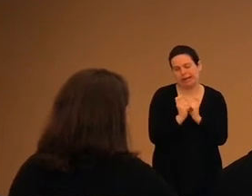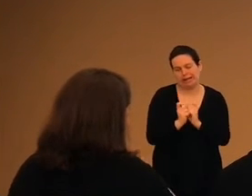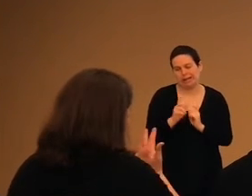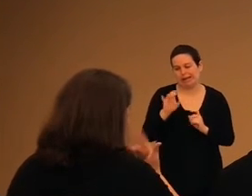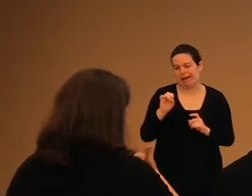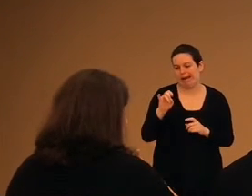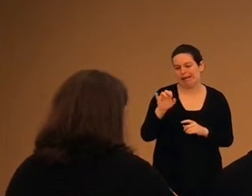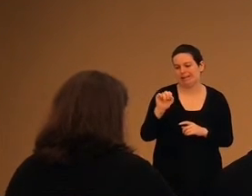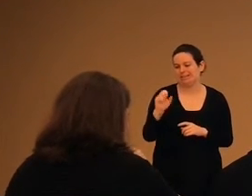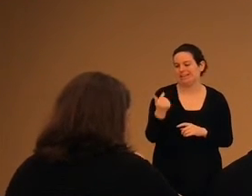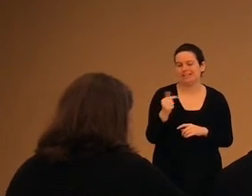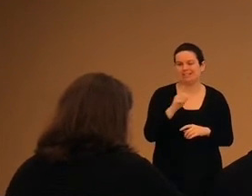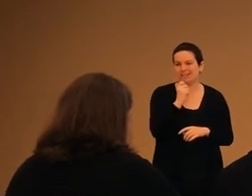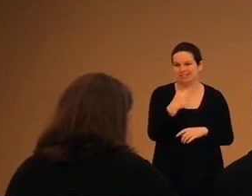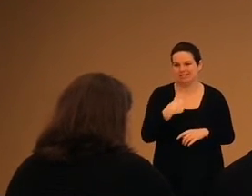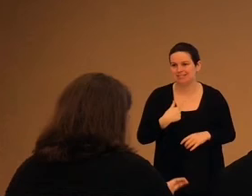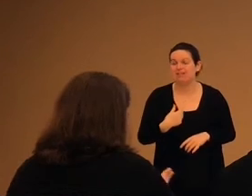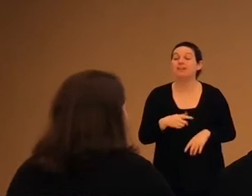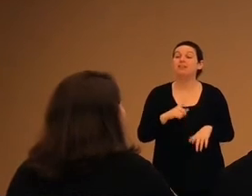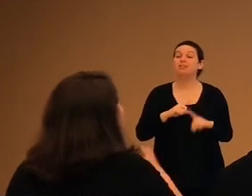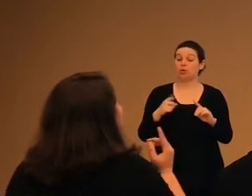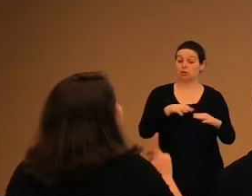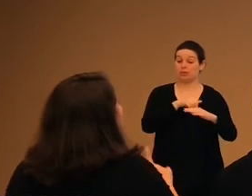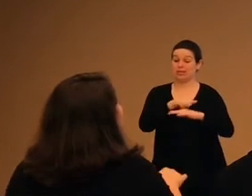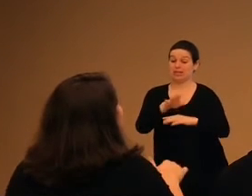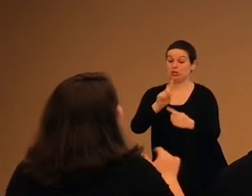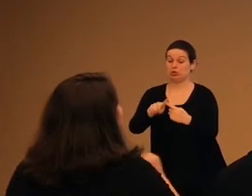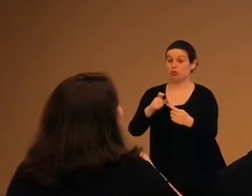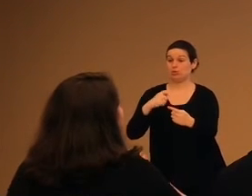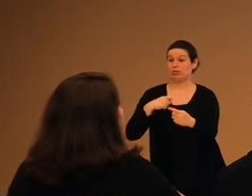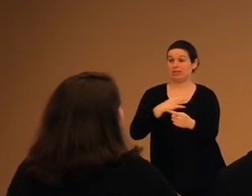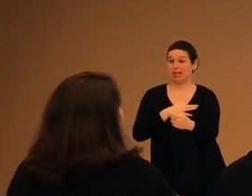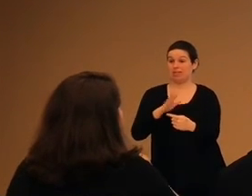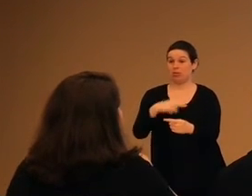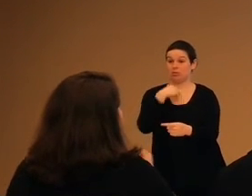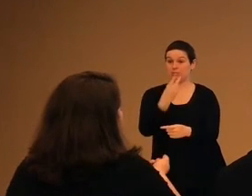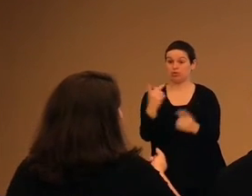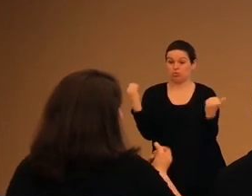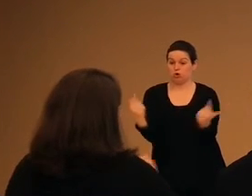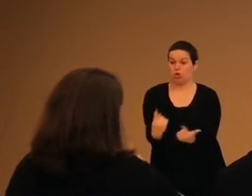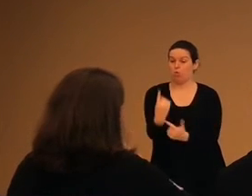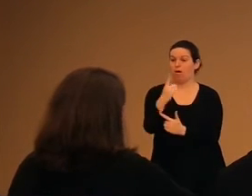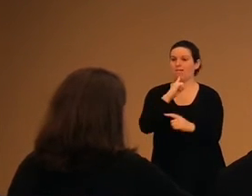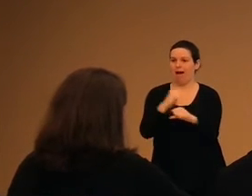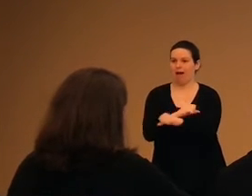Then we sent it - which has a staff that was going to speak so is all one actual sounding voice